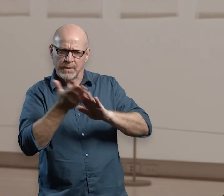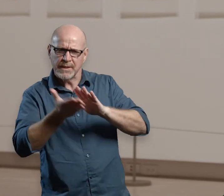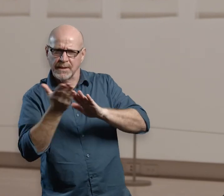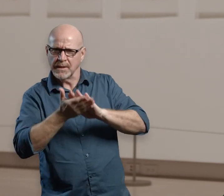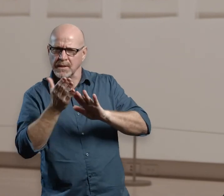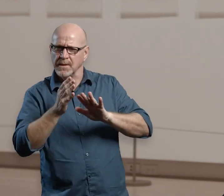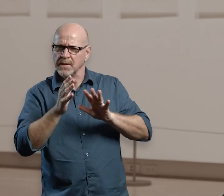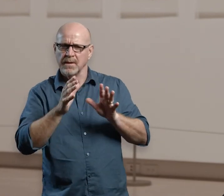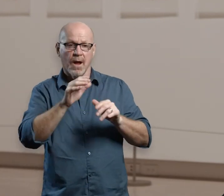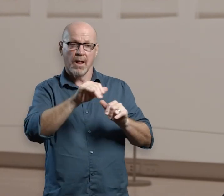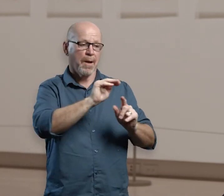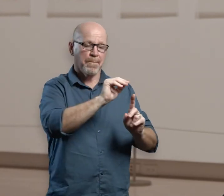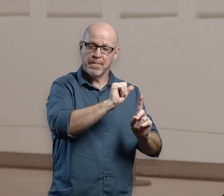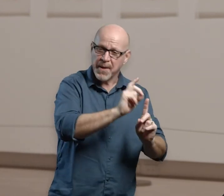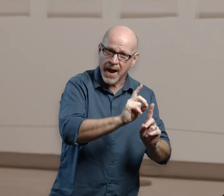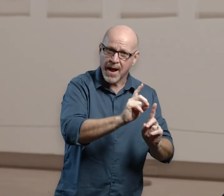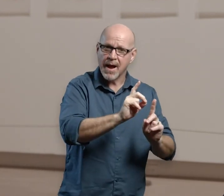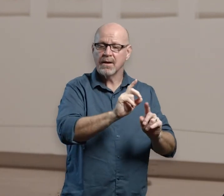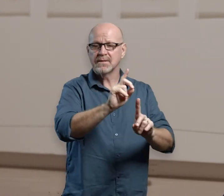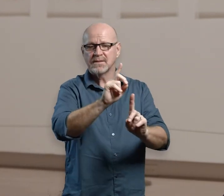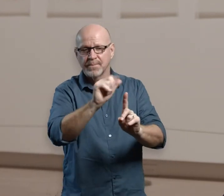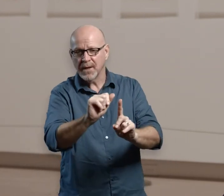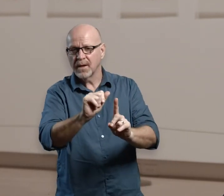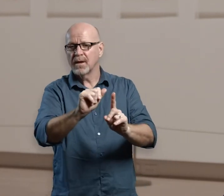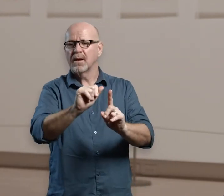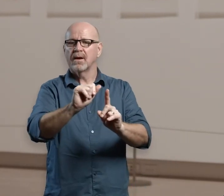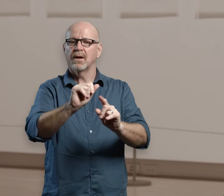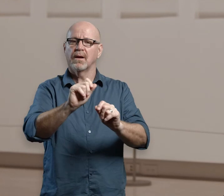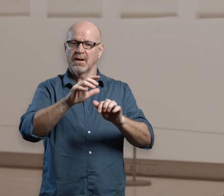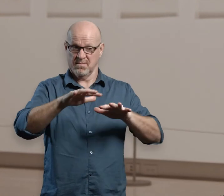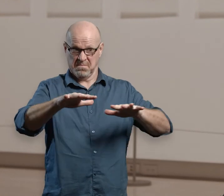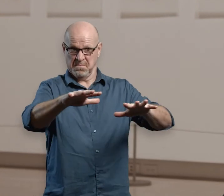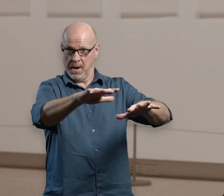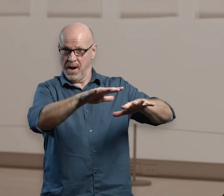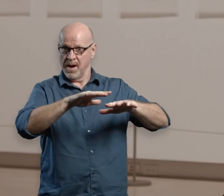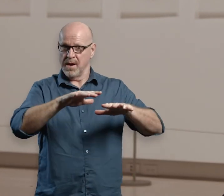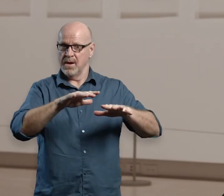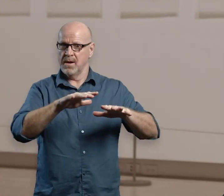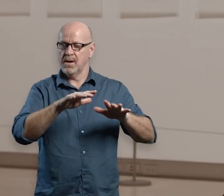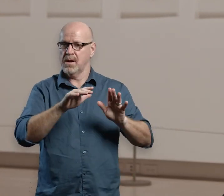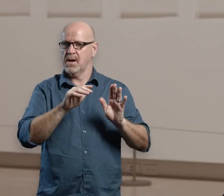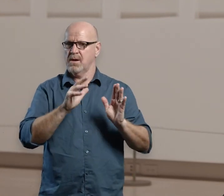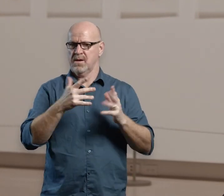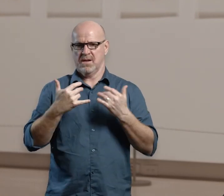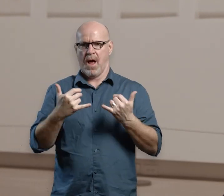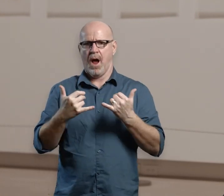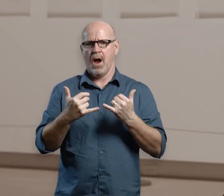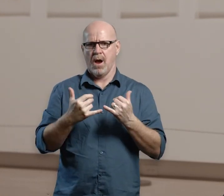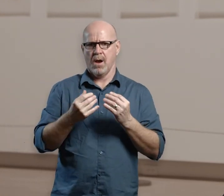gives us a chance to change the way that we create art and that we experience art.